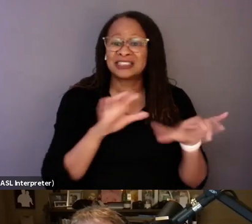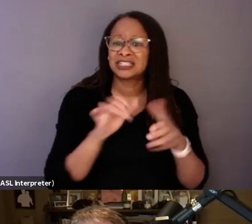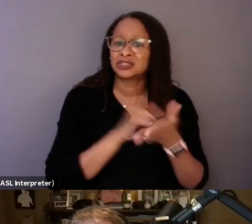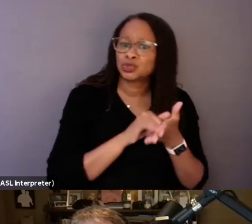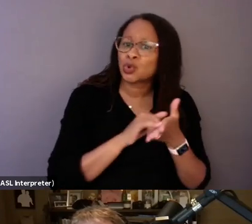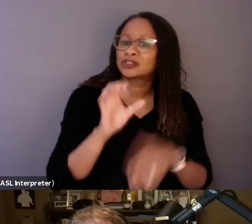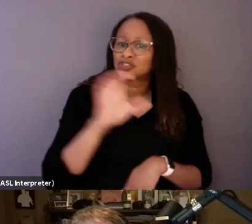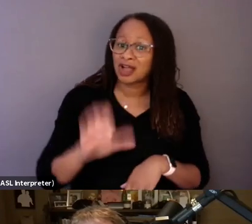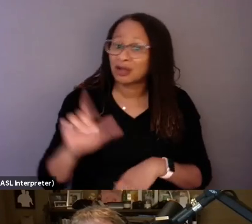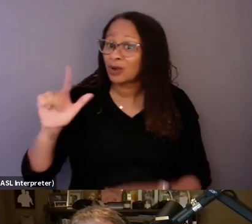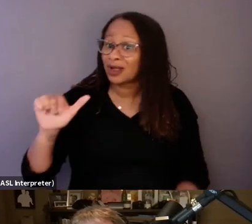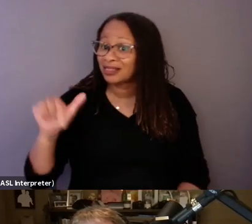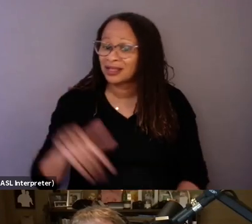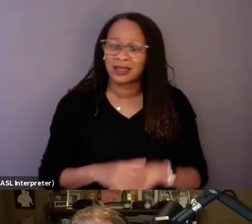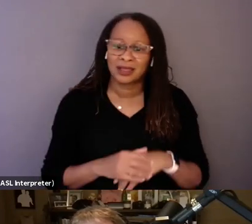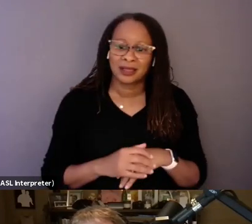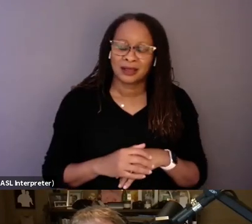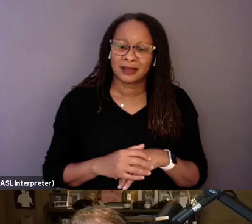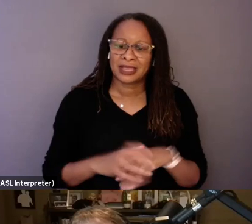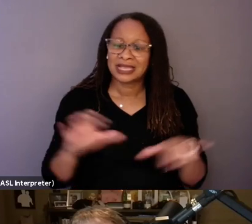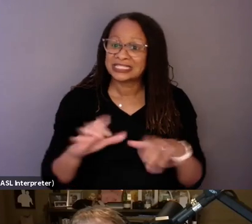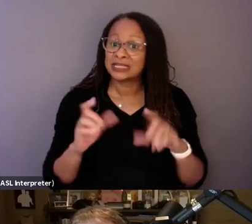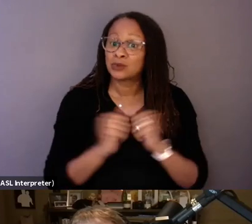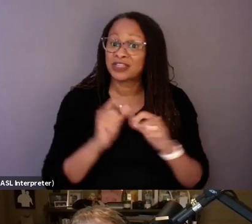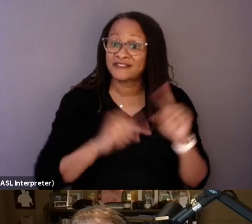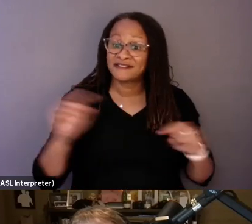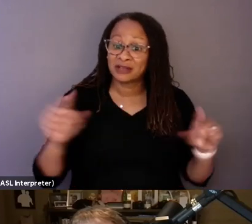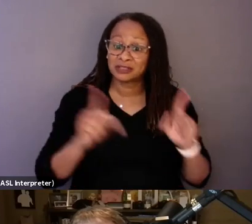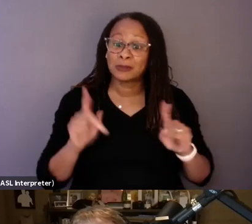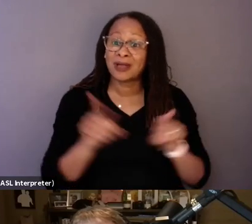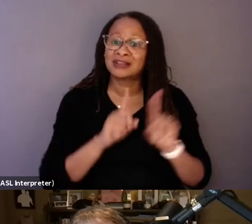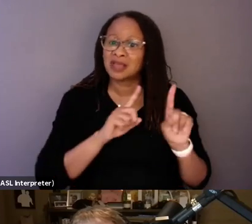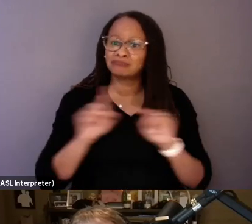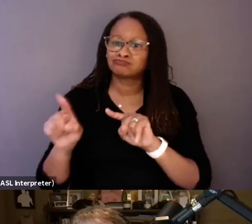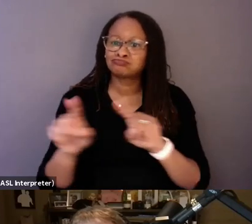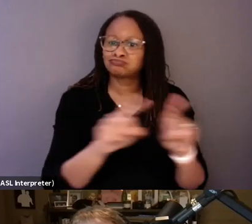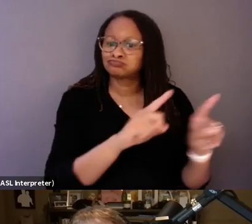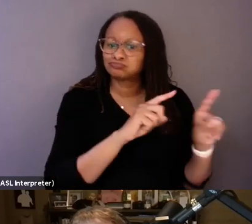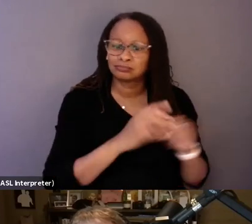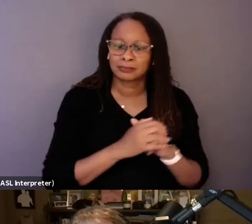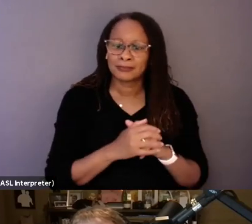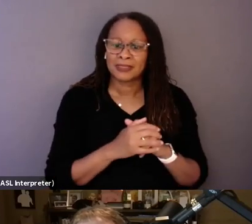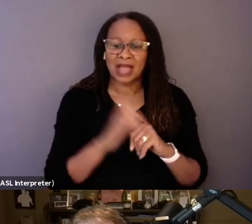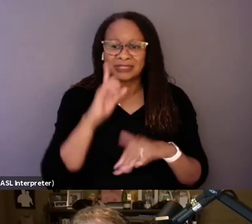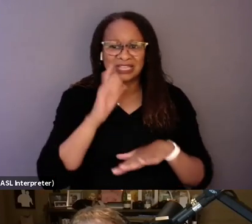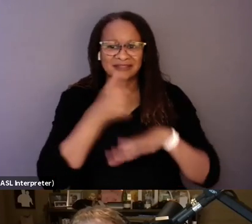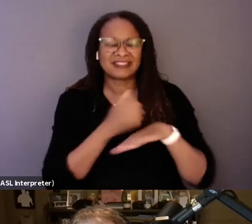and first I did them with various people as I went, but I have that in mind, the Citizen Kane story.